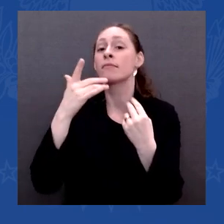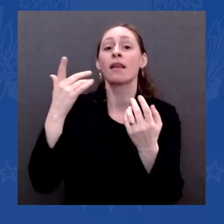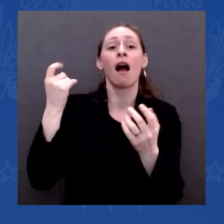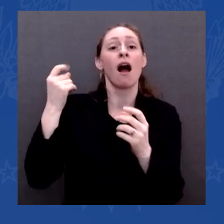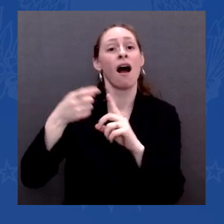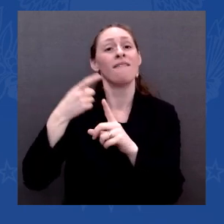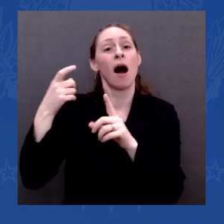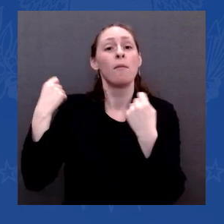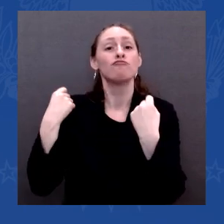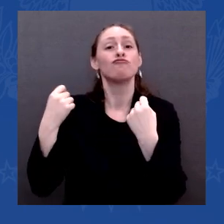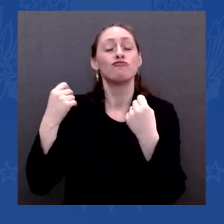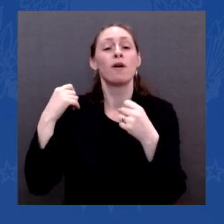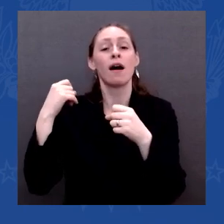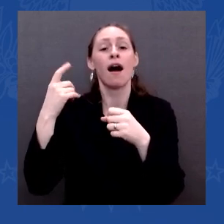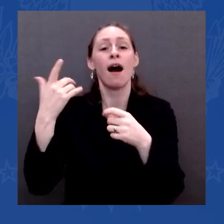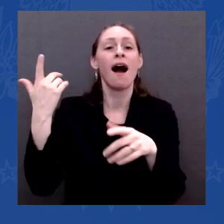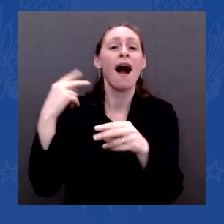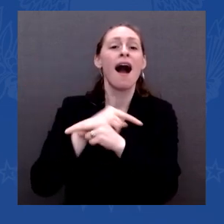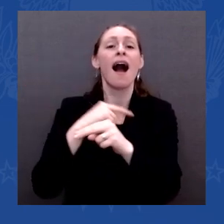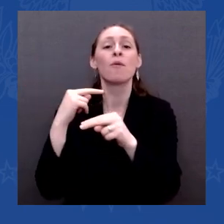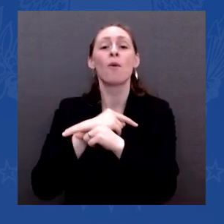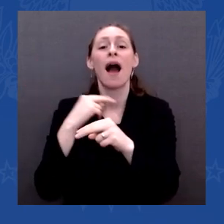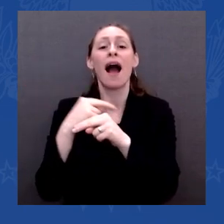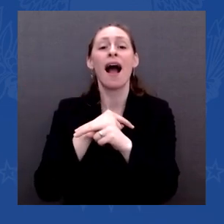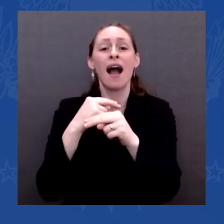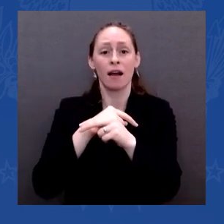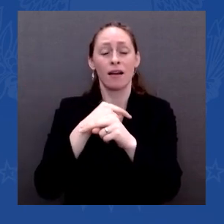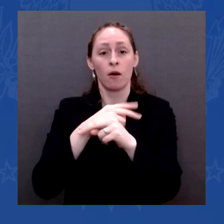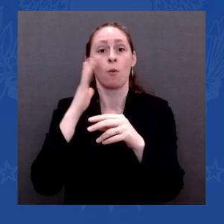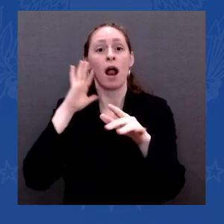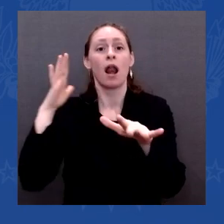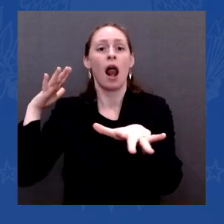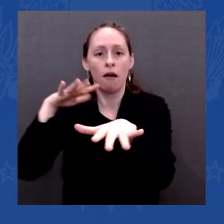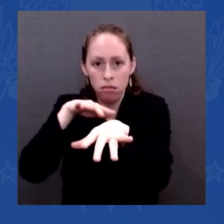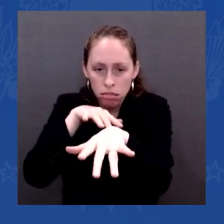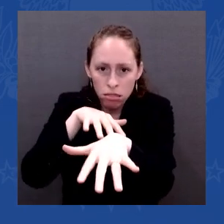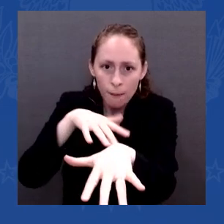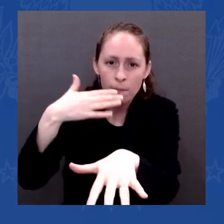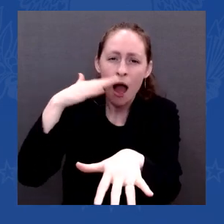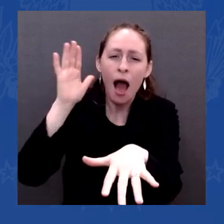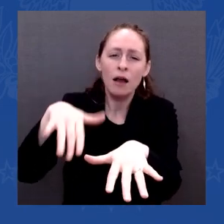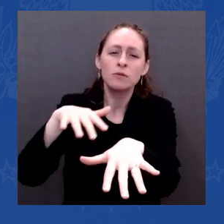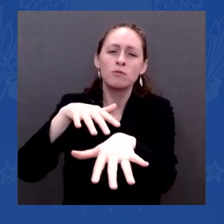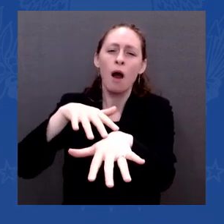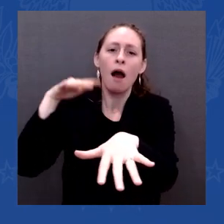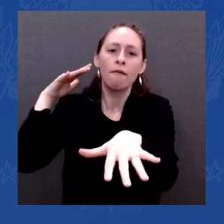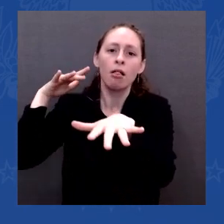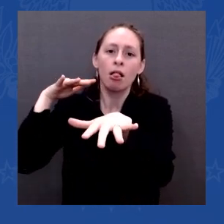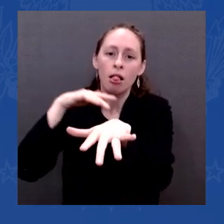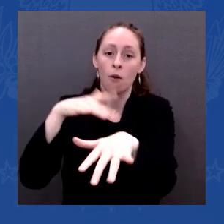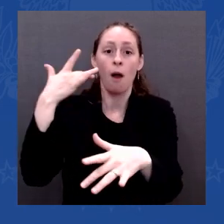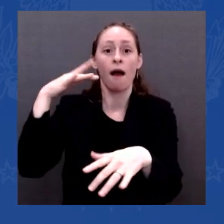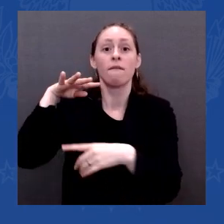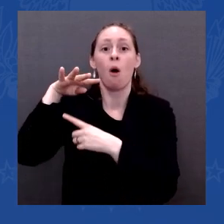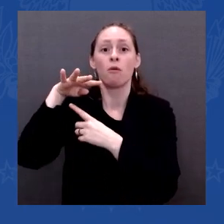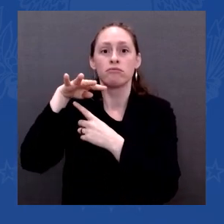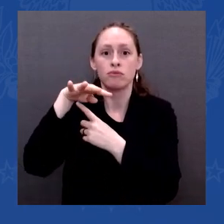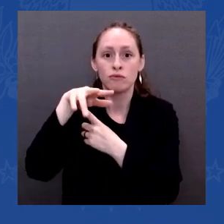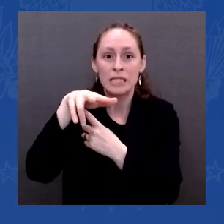creating good-paying jobs, cutting commute times, ensuring that as we build back, no community gets left behind.